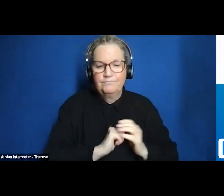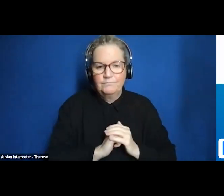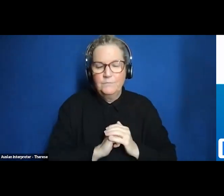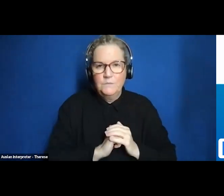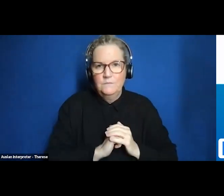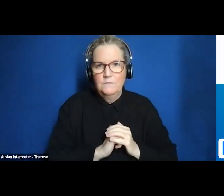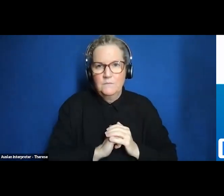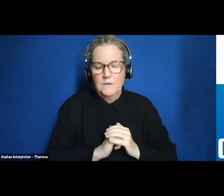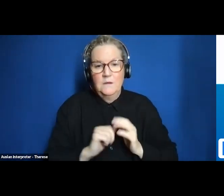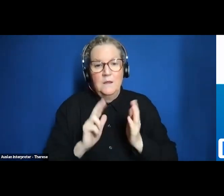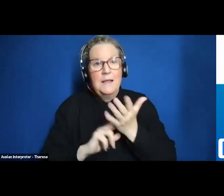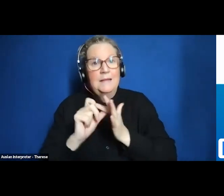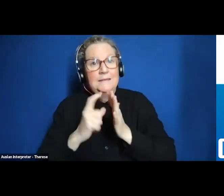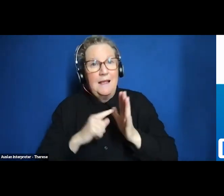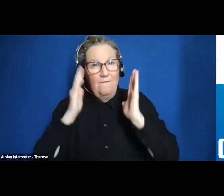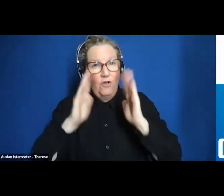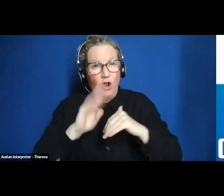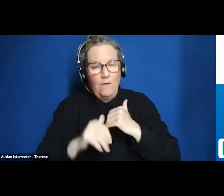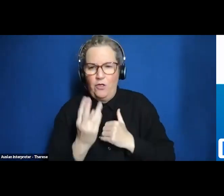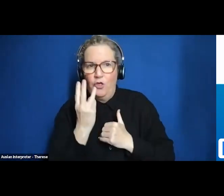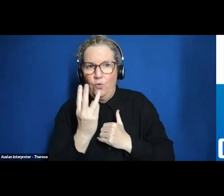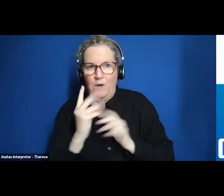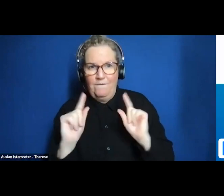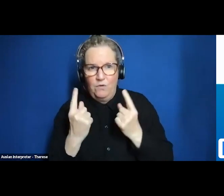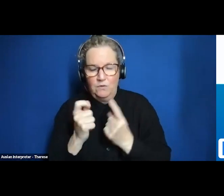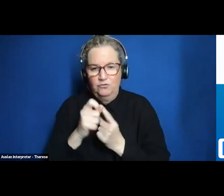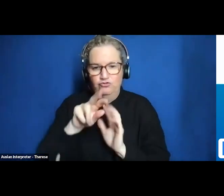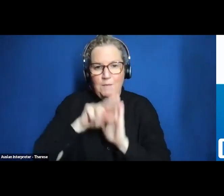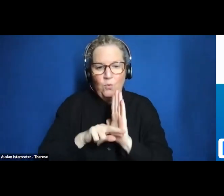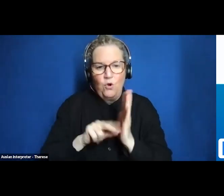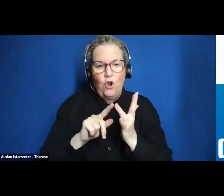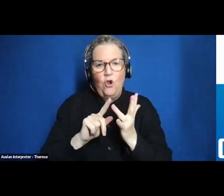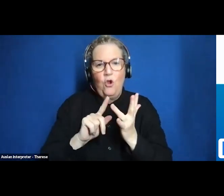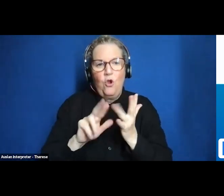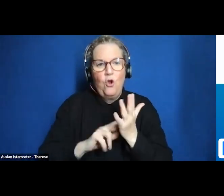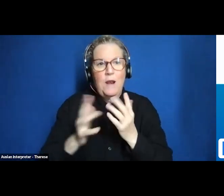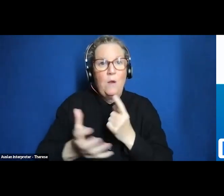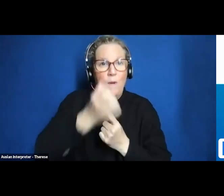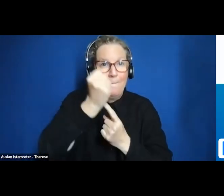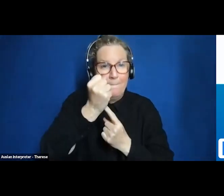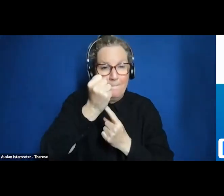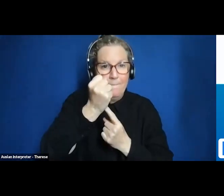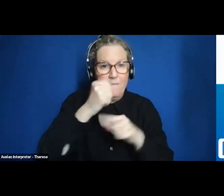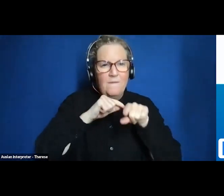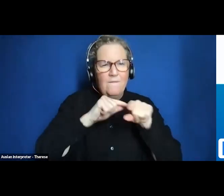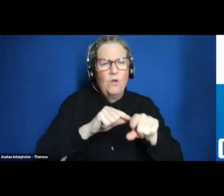the asset will focus on are reporting on outcomes under Australia's Disability Strategy